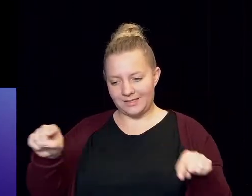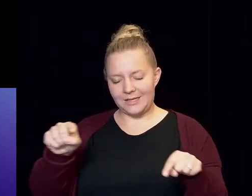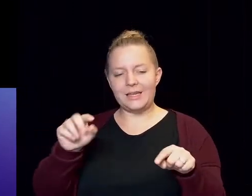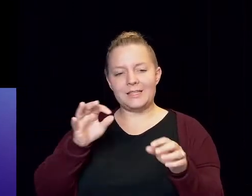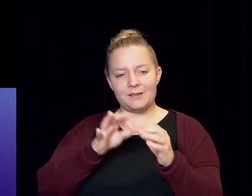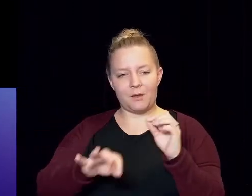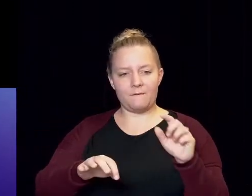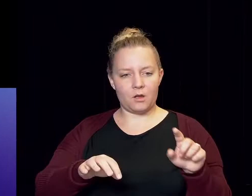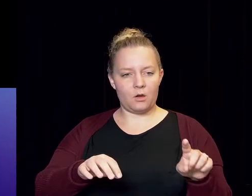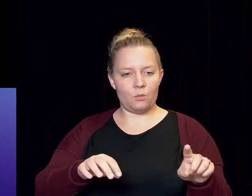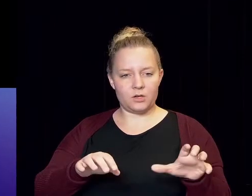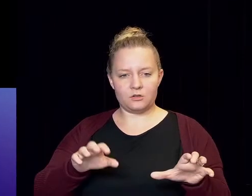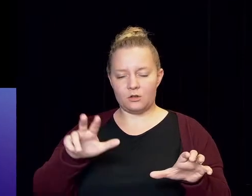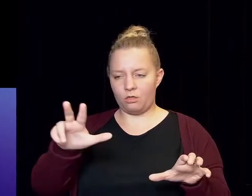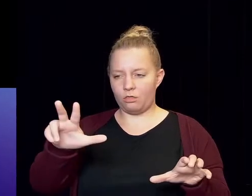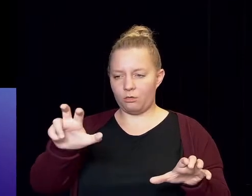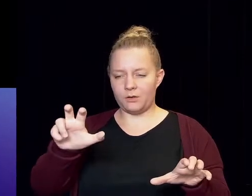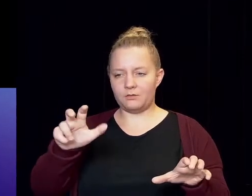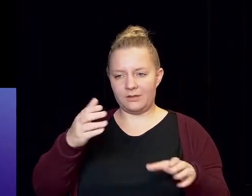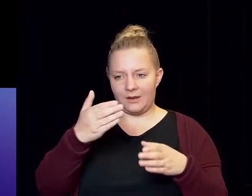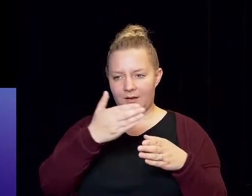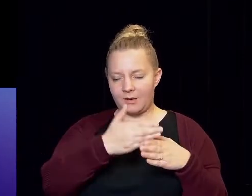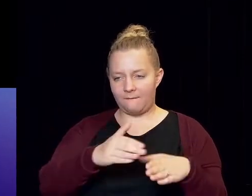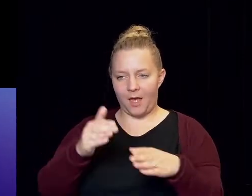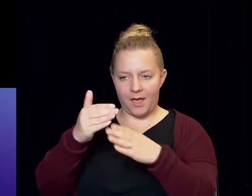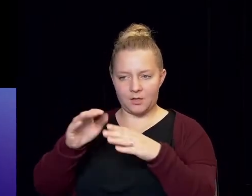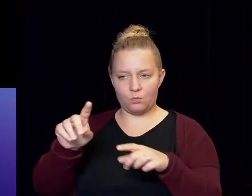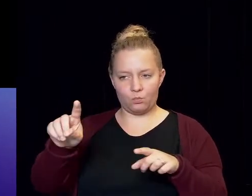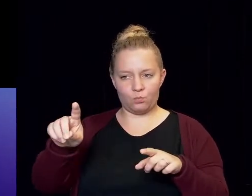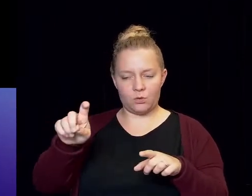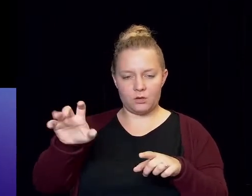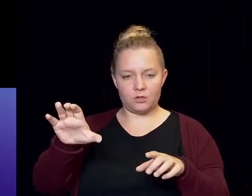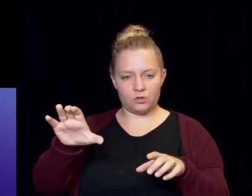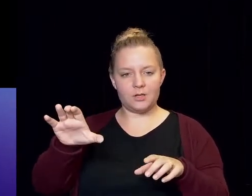100 and 300 are both divisible by 100 so it becomes 1 and 3. So when